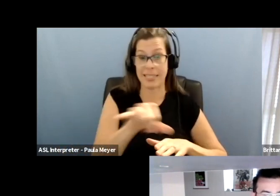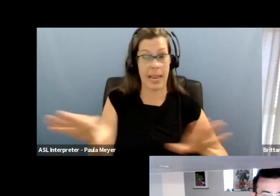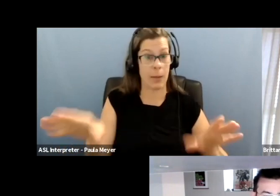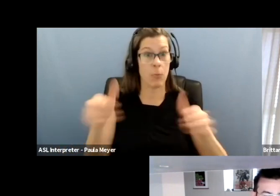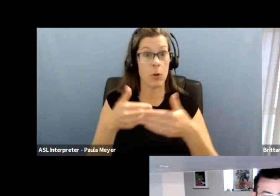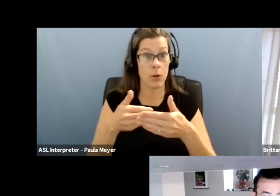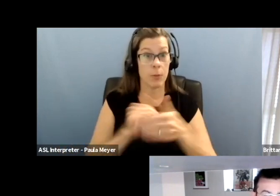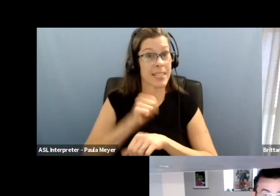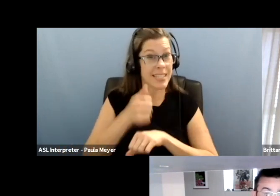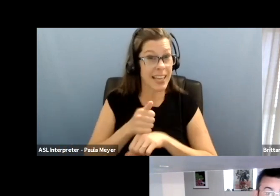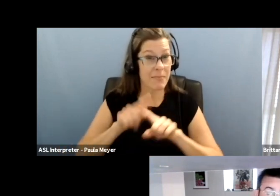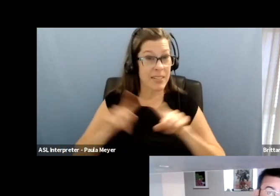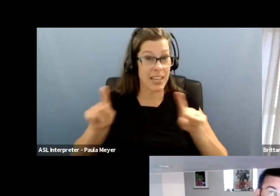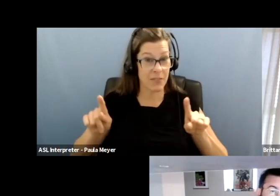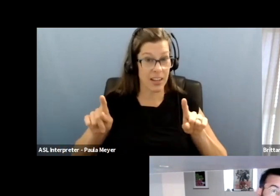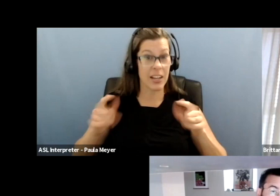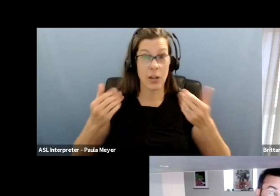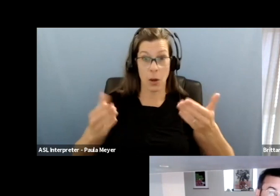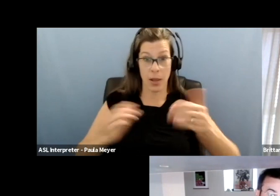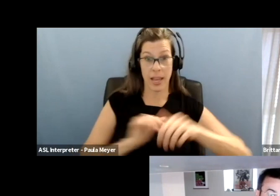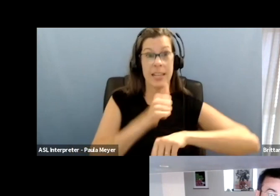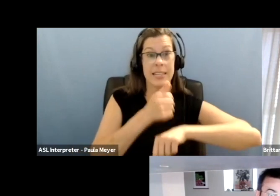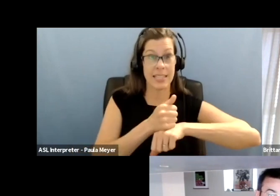You want to similarly set up a remote stream